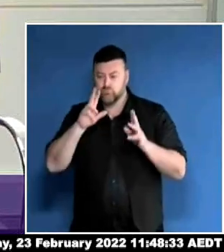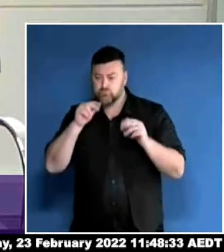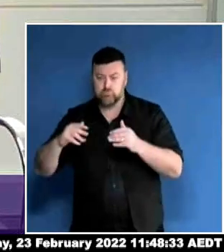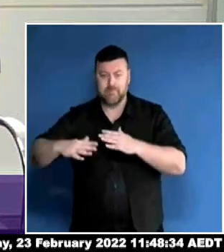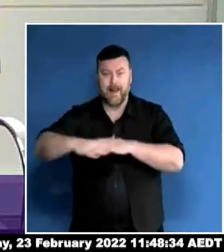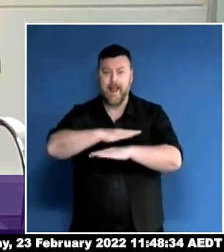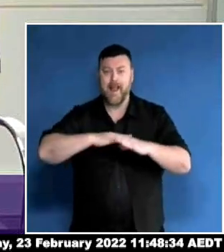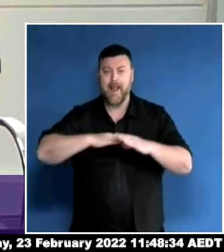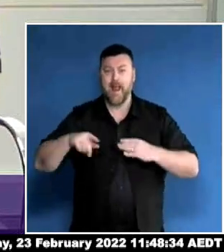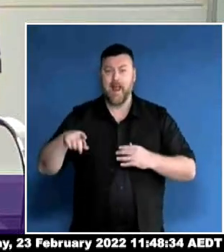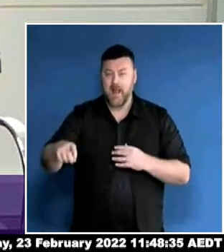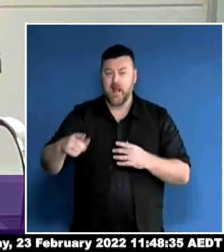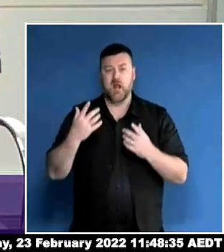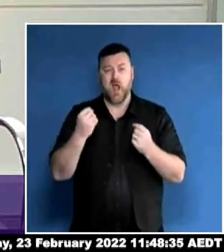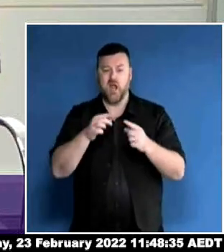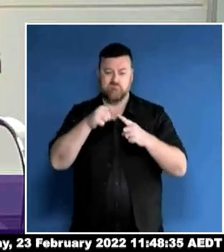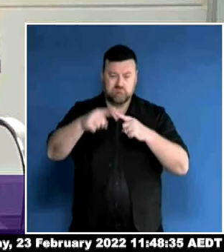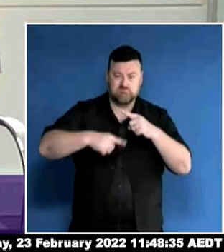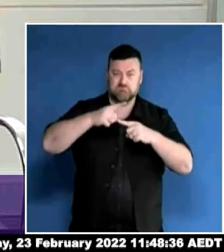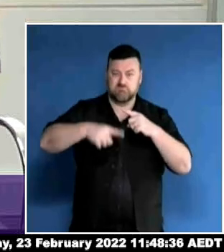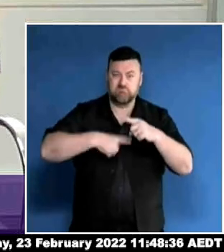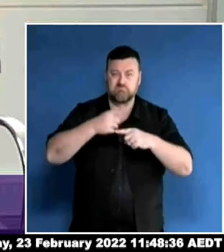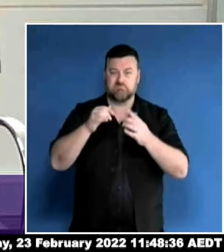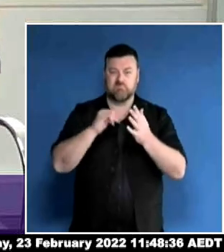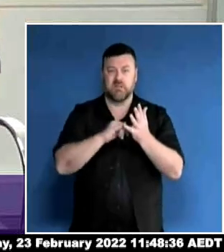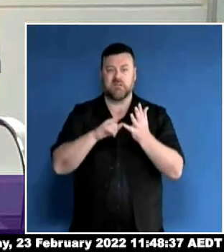Really interesting - I would say generally more white collar professional jobs that they